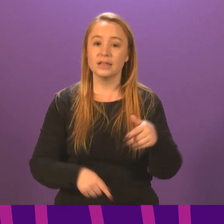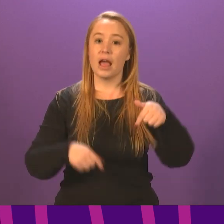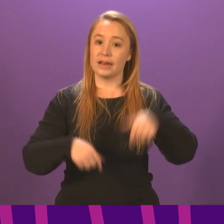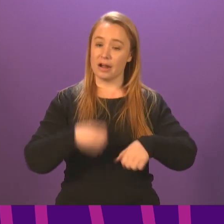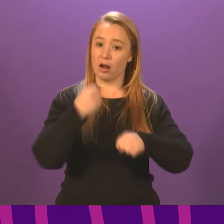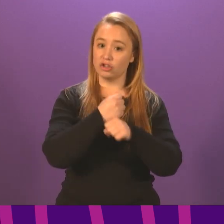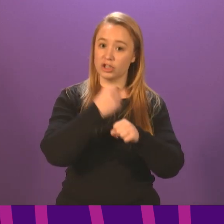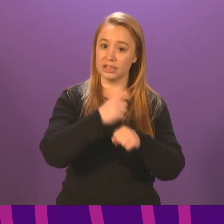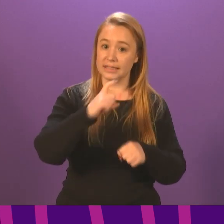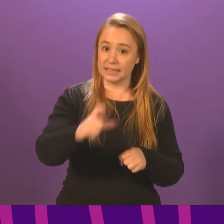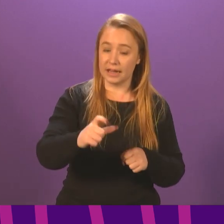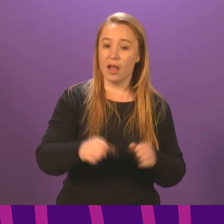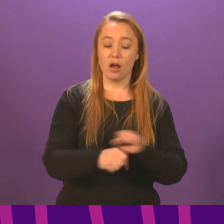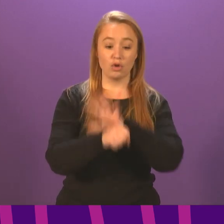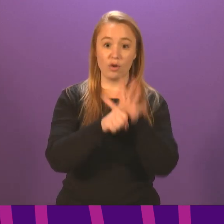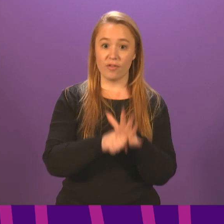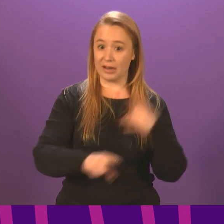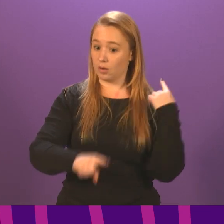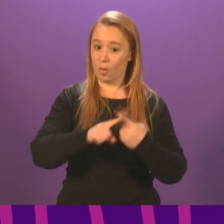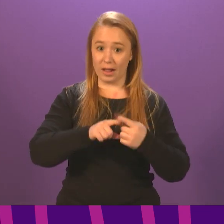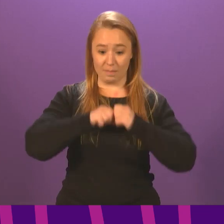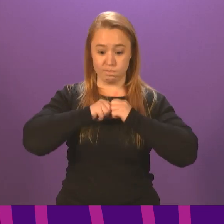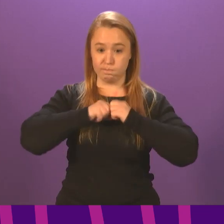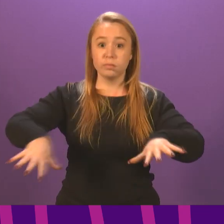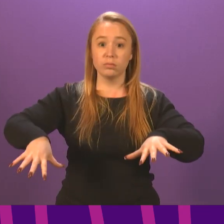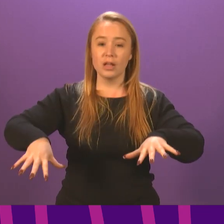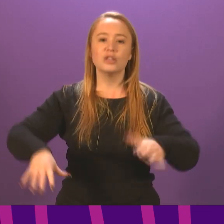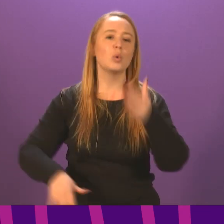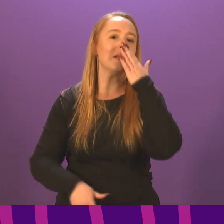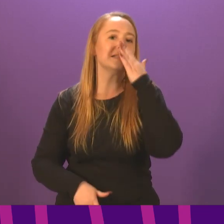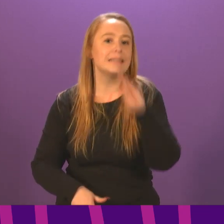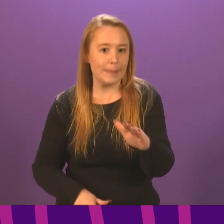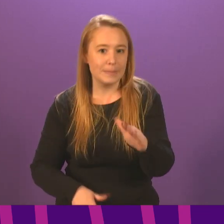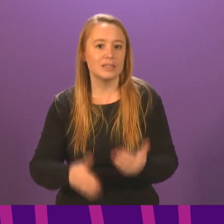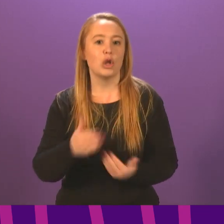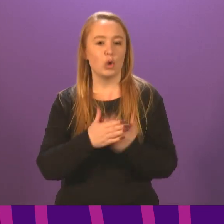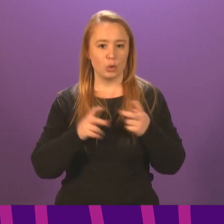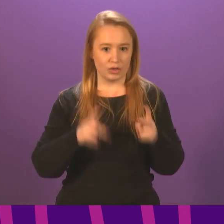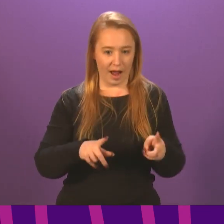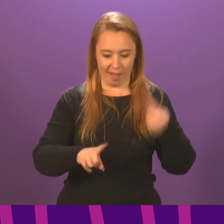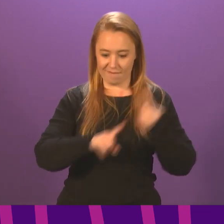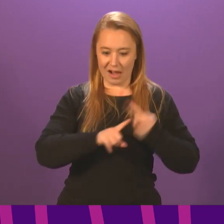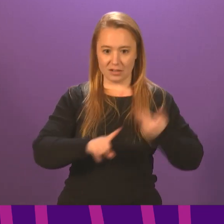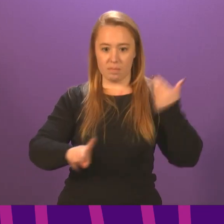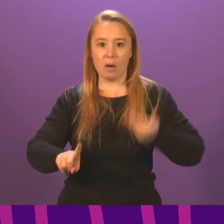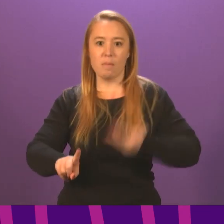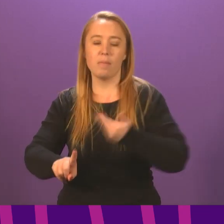Glasgow and Clyde—where the virus is already spreading more rapidly, which is giving the impression that the new variant is faster at spreading.